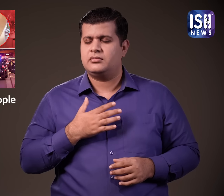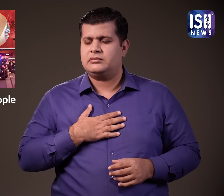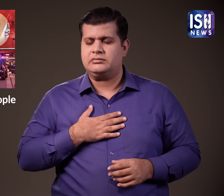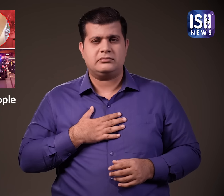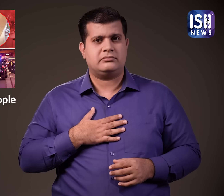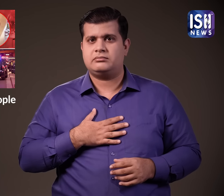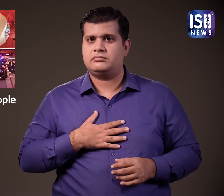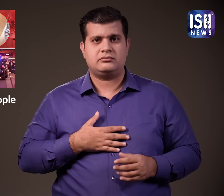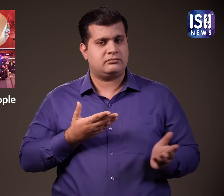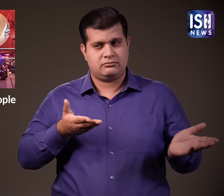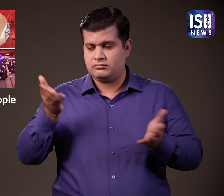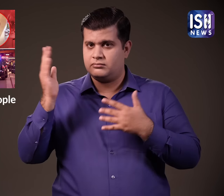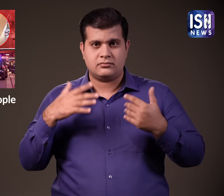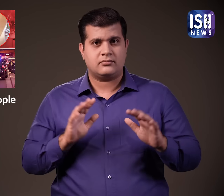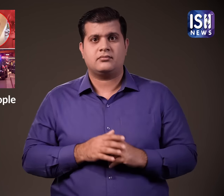Sad!